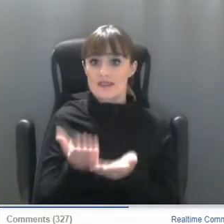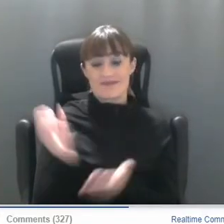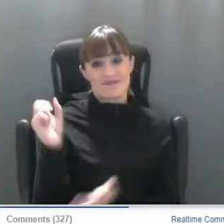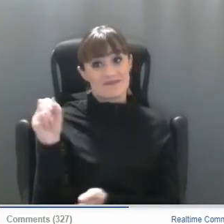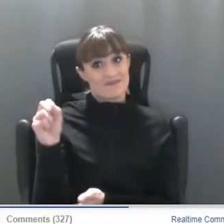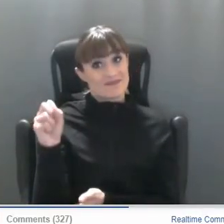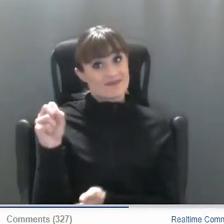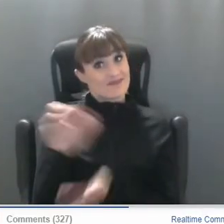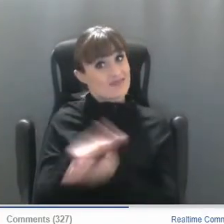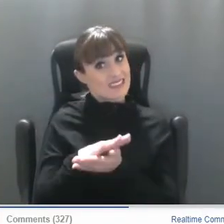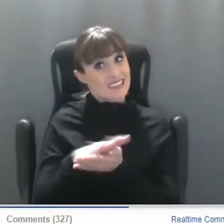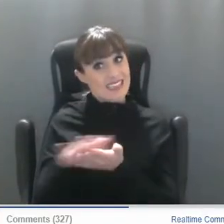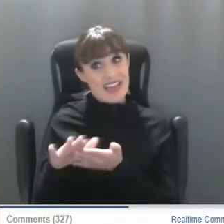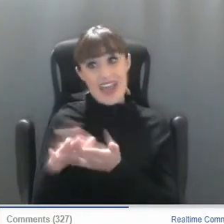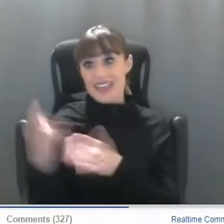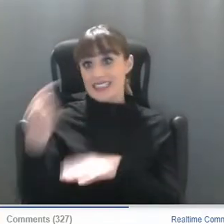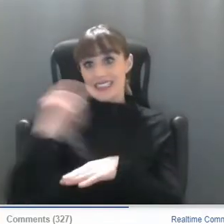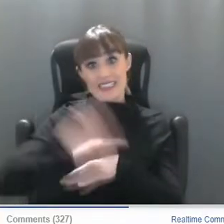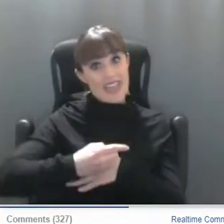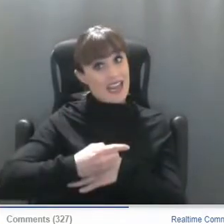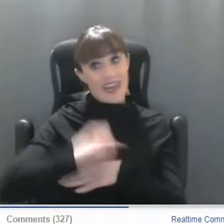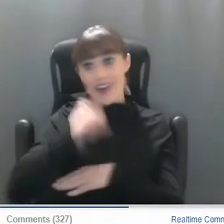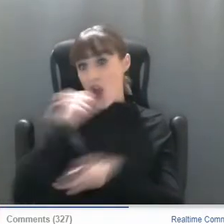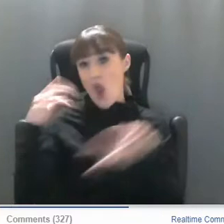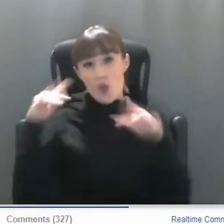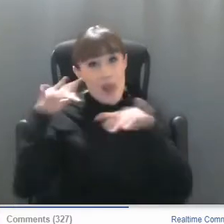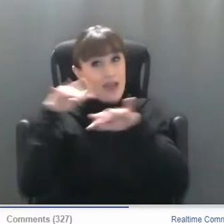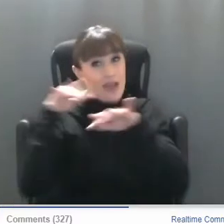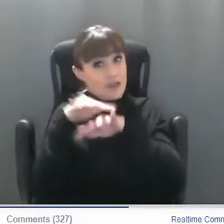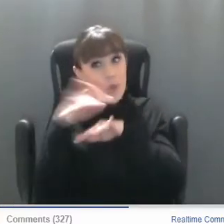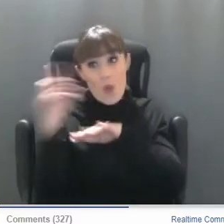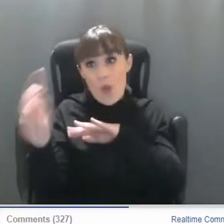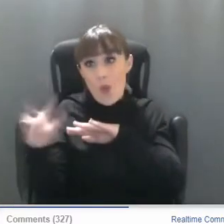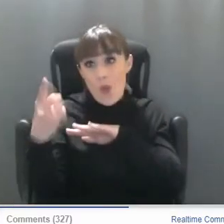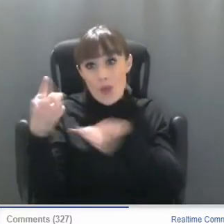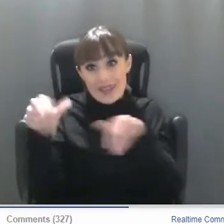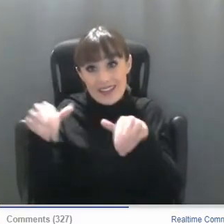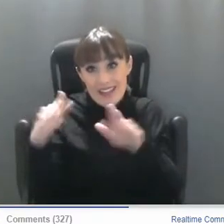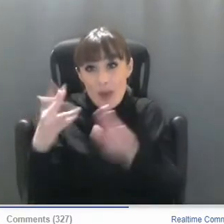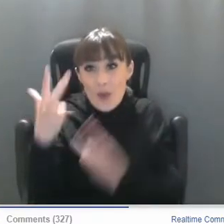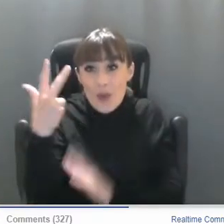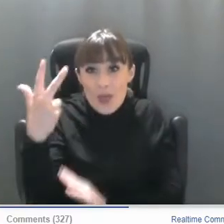We're only allowing 3,000 people a day in at the zoo right now. We're encouraging